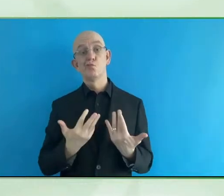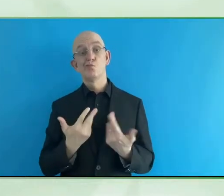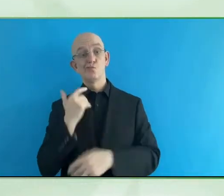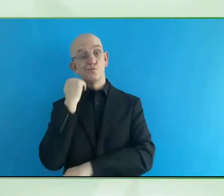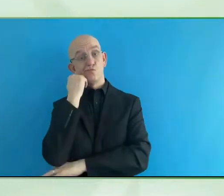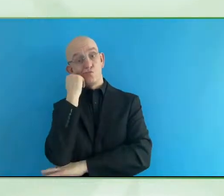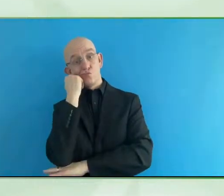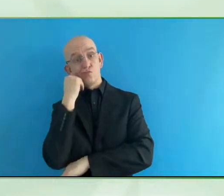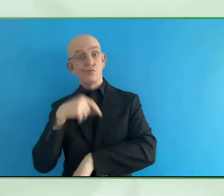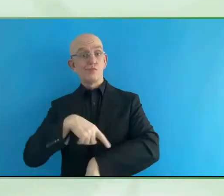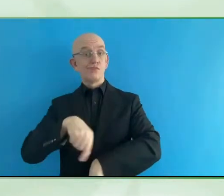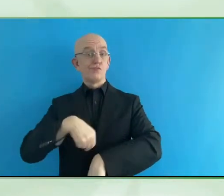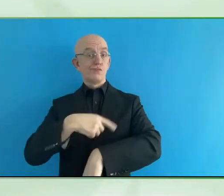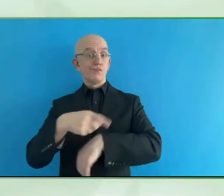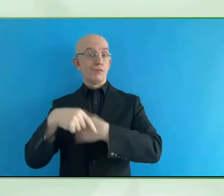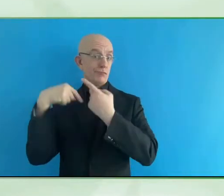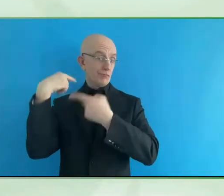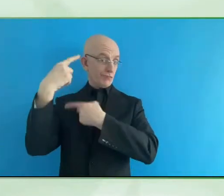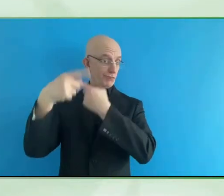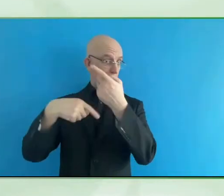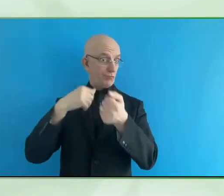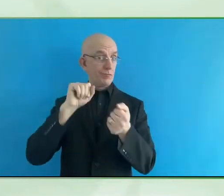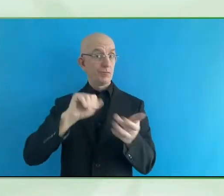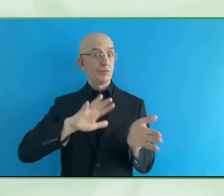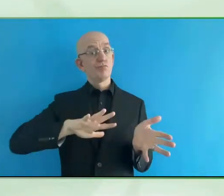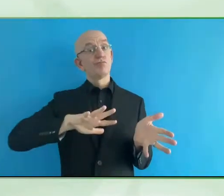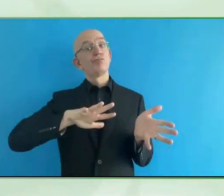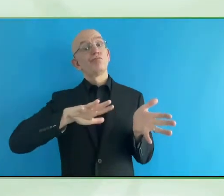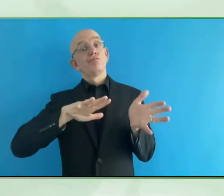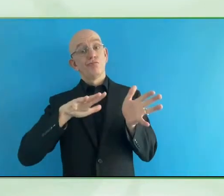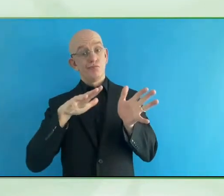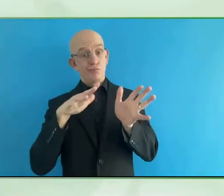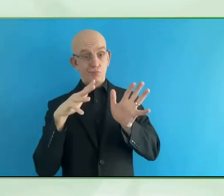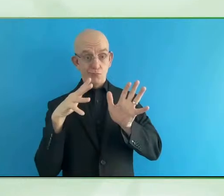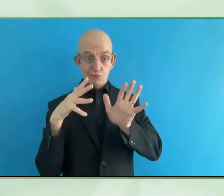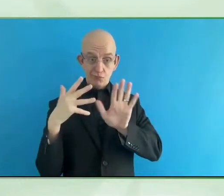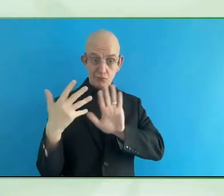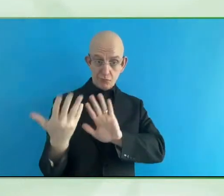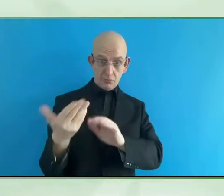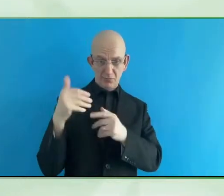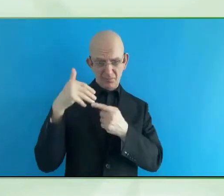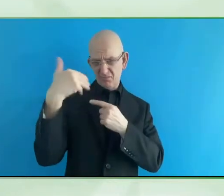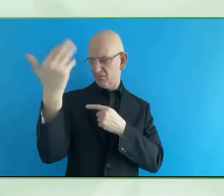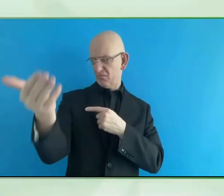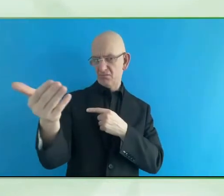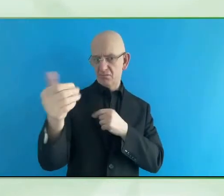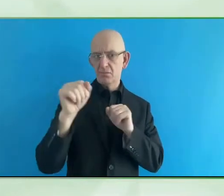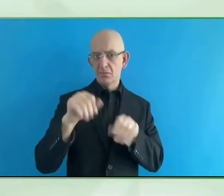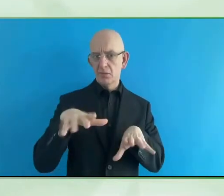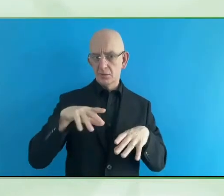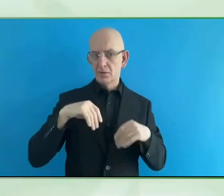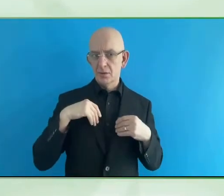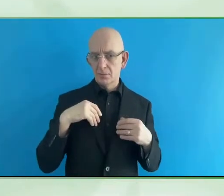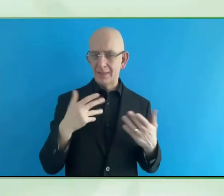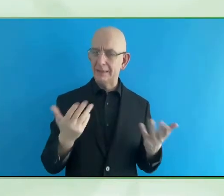So getting into the University, get them on board. Getting students.